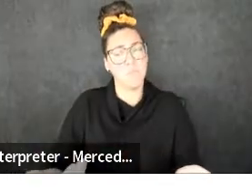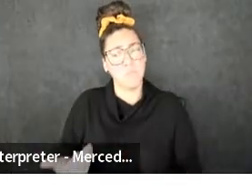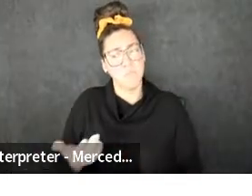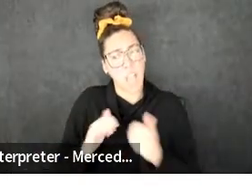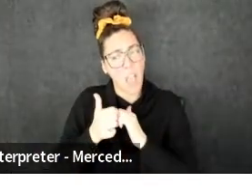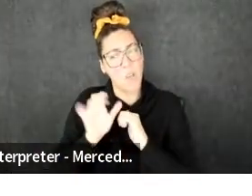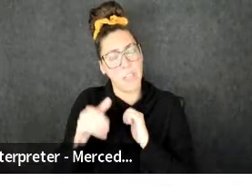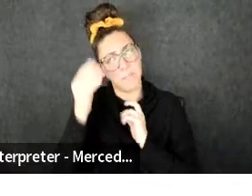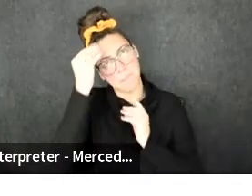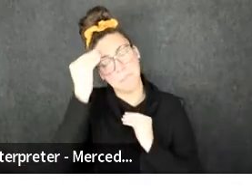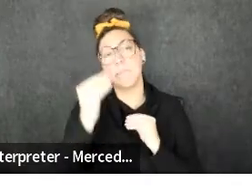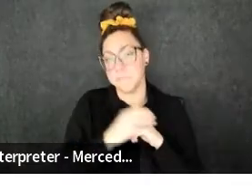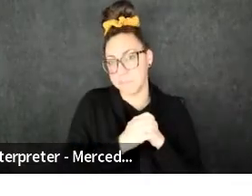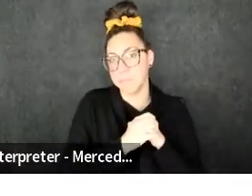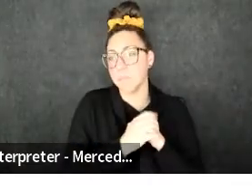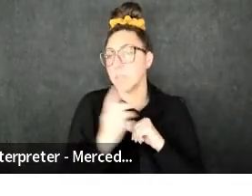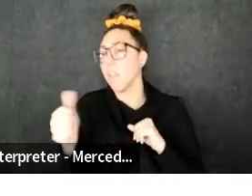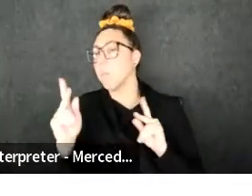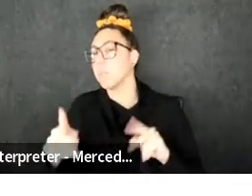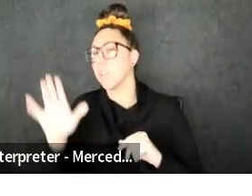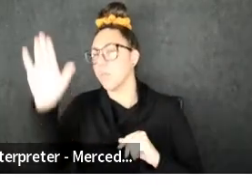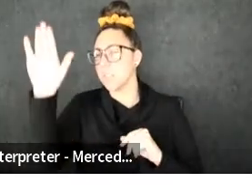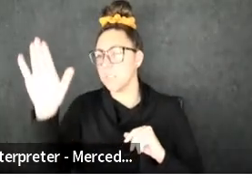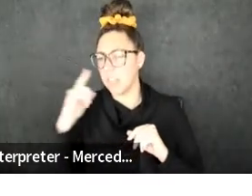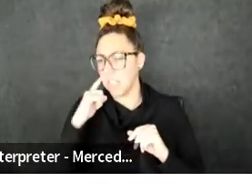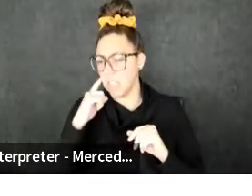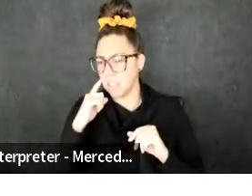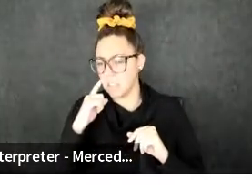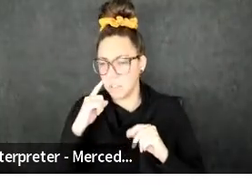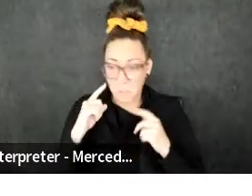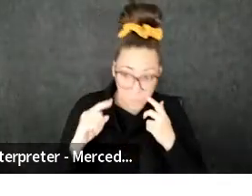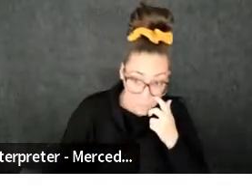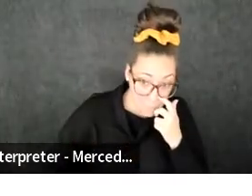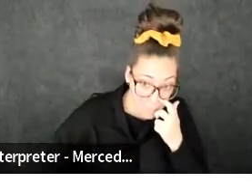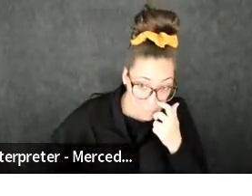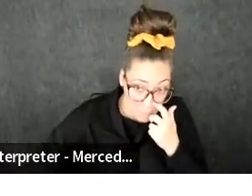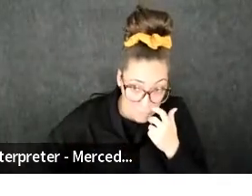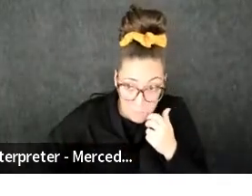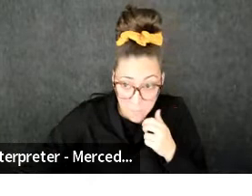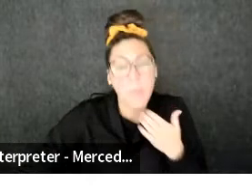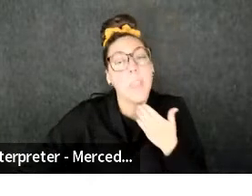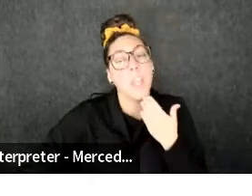Somebody had their hand wrist, I think, Crystal, for a second. Yeah. So sharing as well.